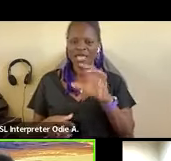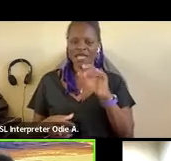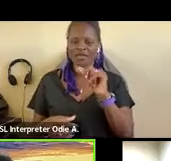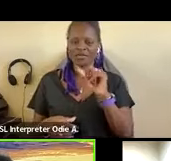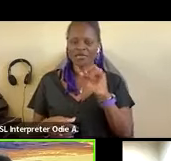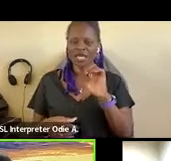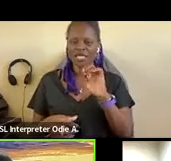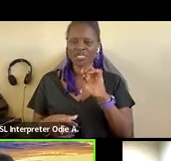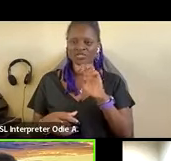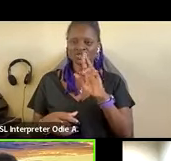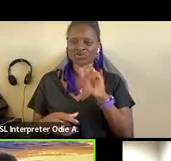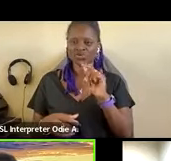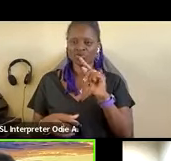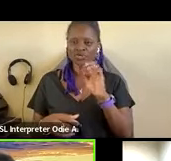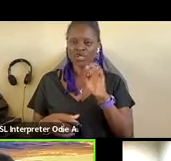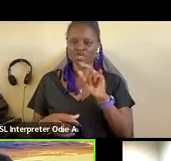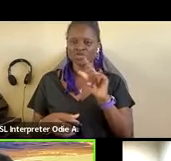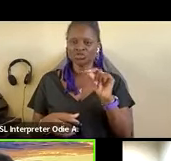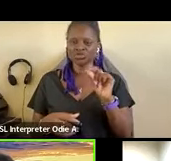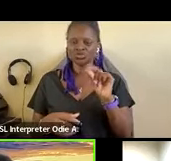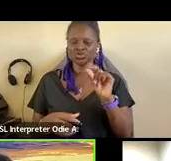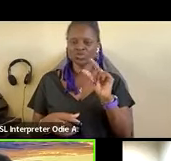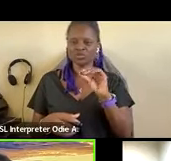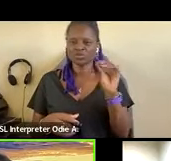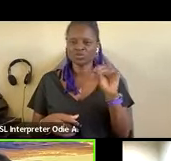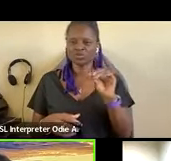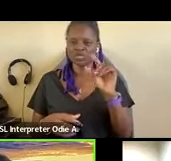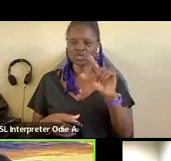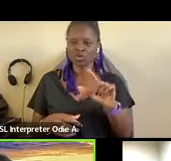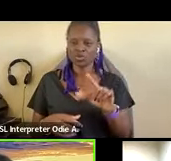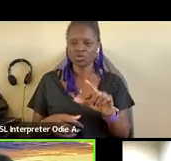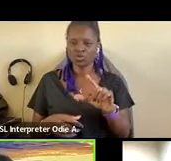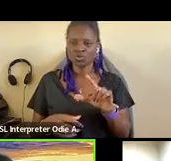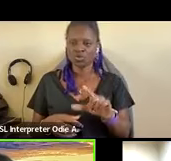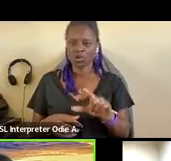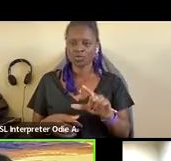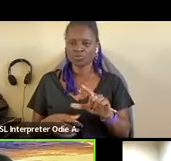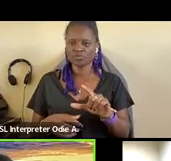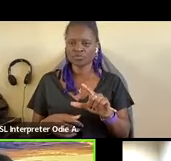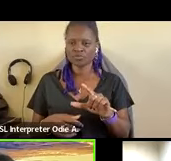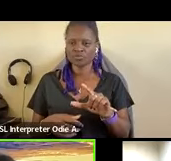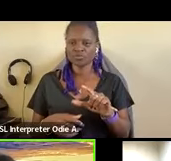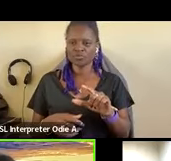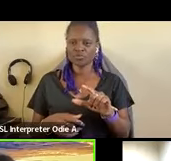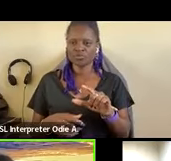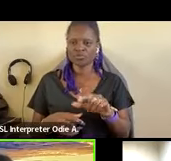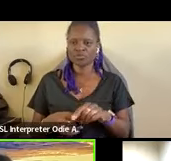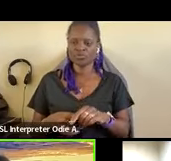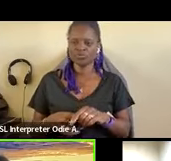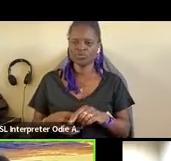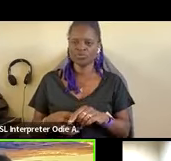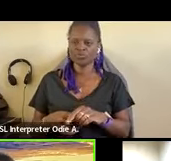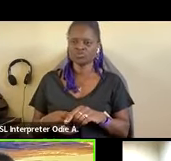As of today, a total of 387,909 Sonoma County residents aged five and up are